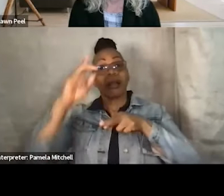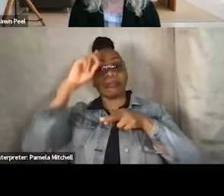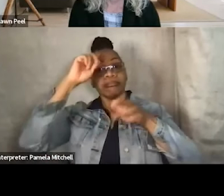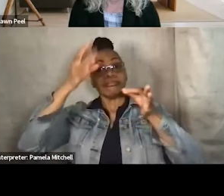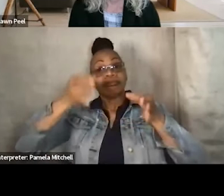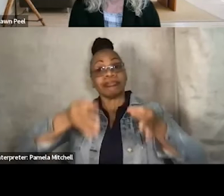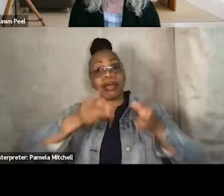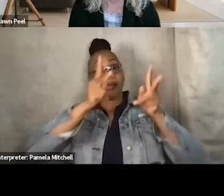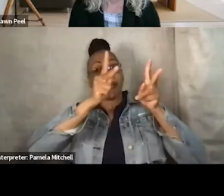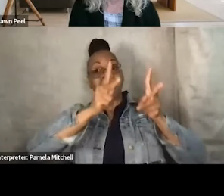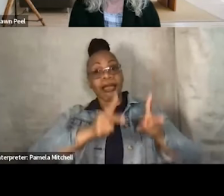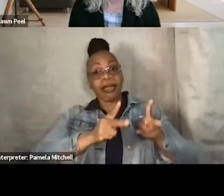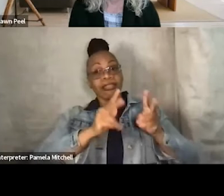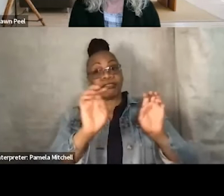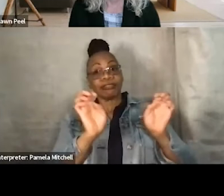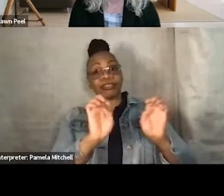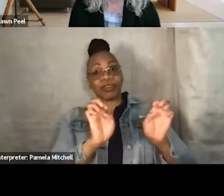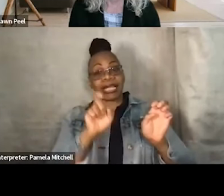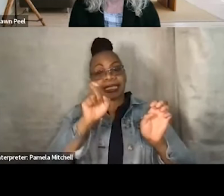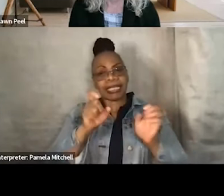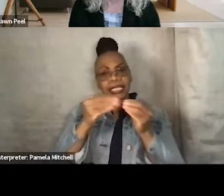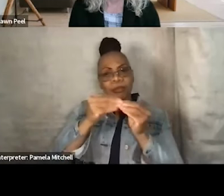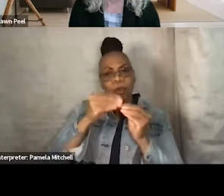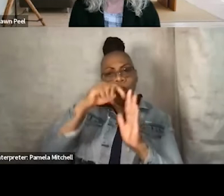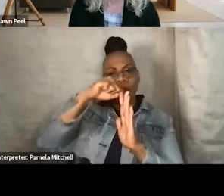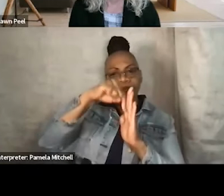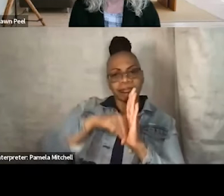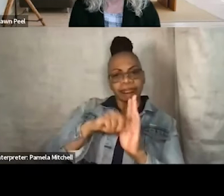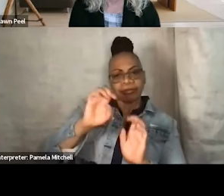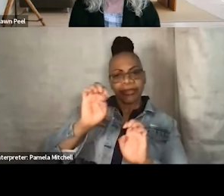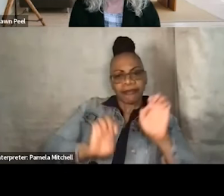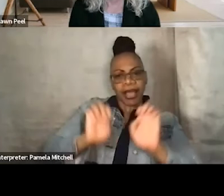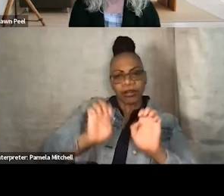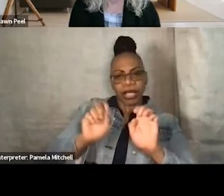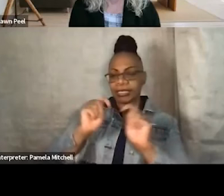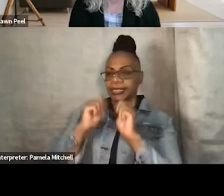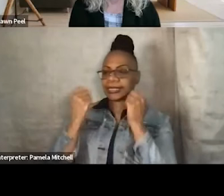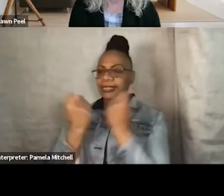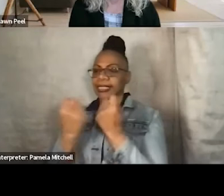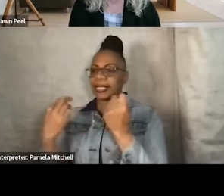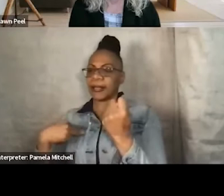needs further evaluation, team members will work with the person to seek treatment voluntarily,